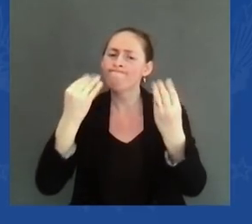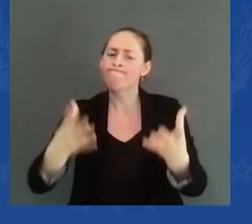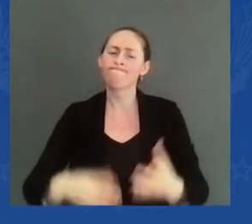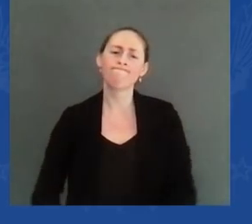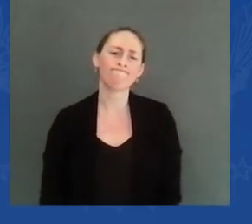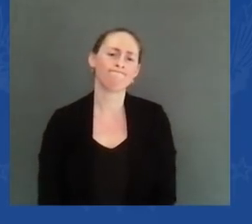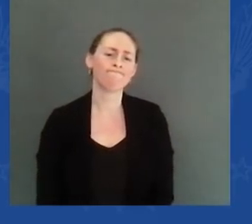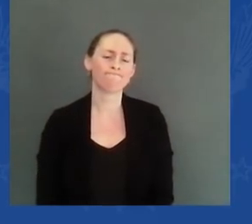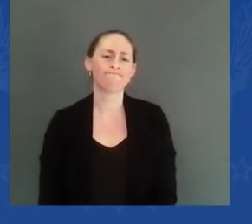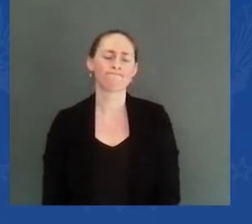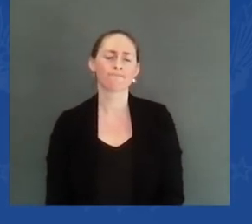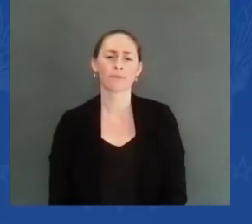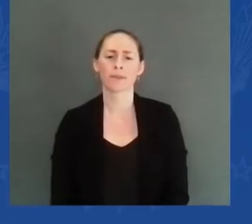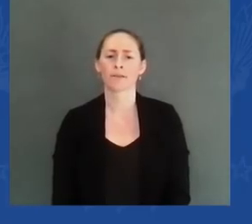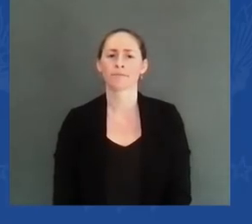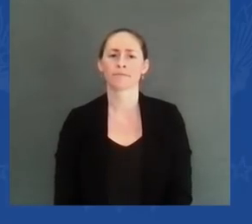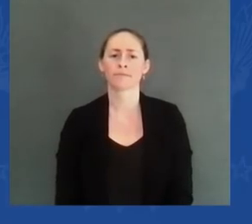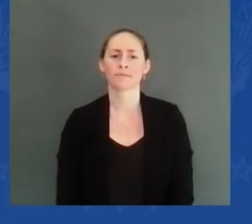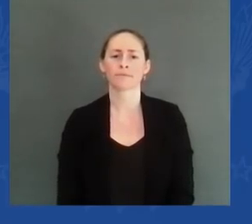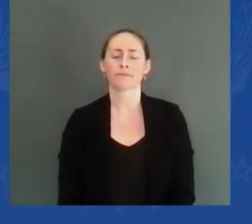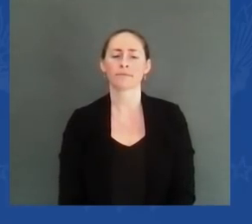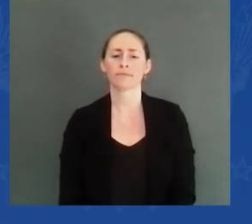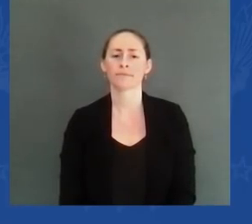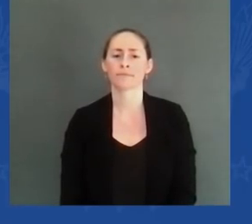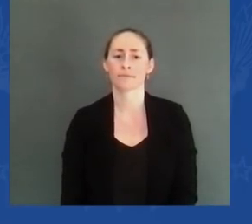In the span of just one week, New York City